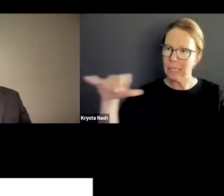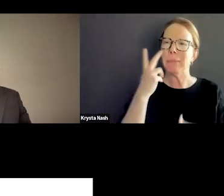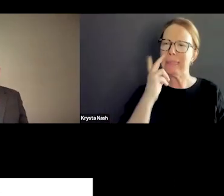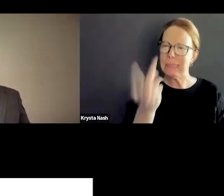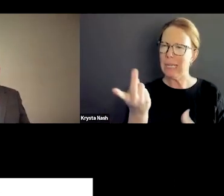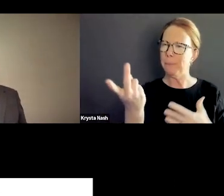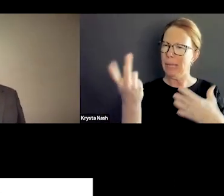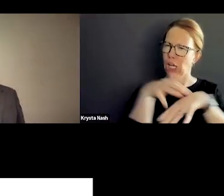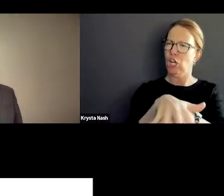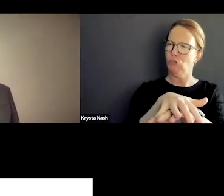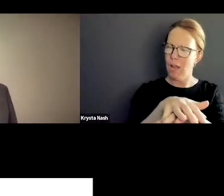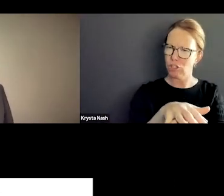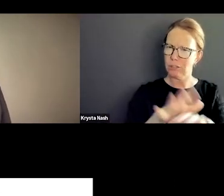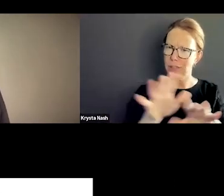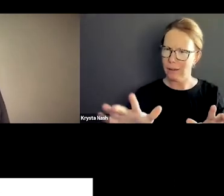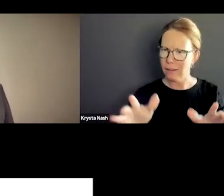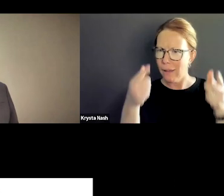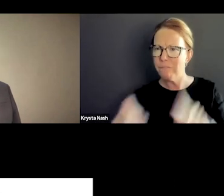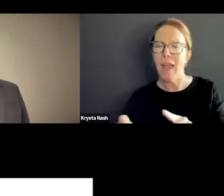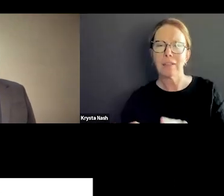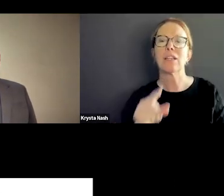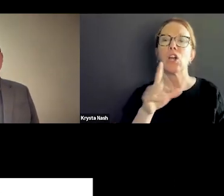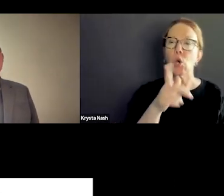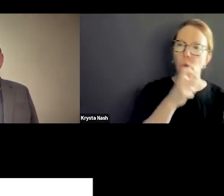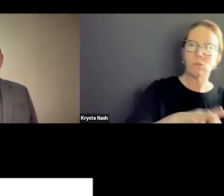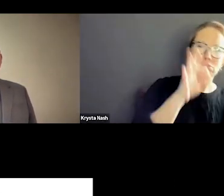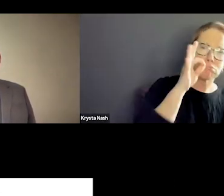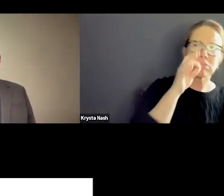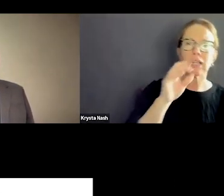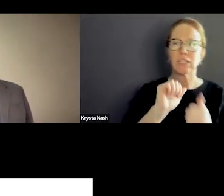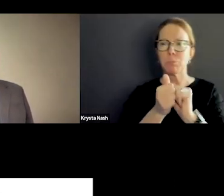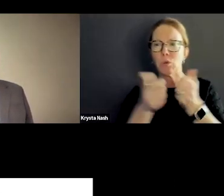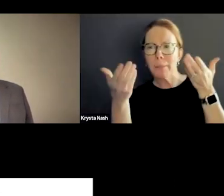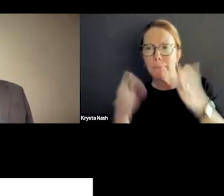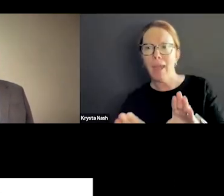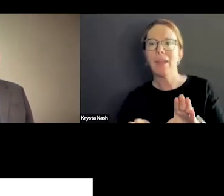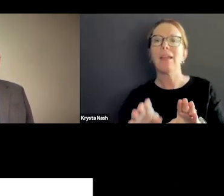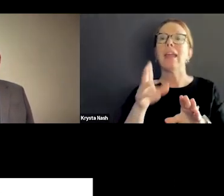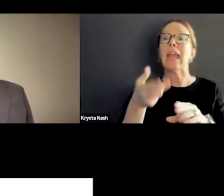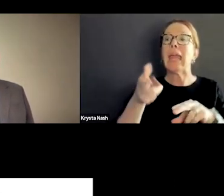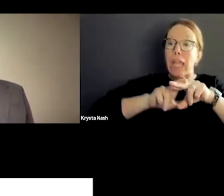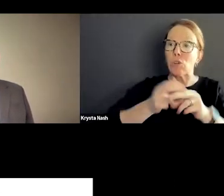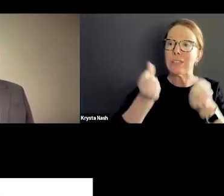in which those who smoked cannabis and sports bet actually increased the number of bets the amount wagered